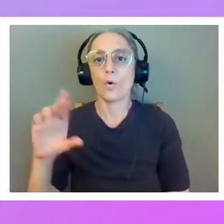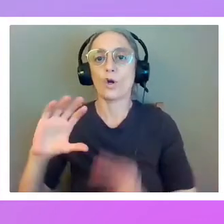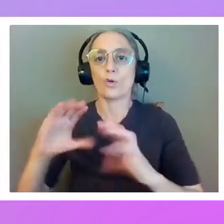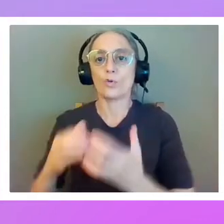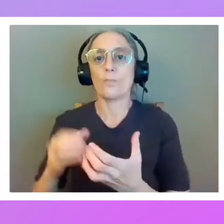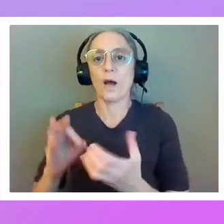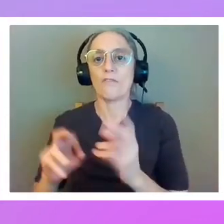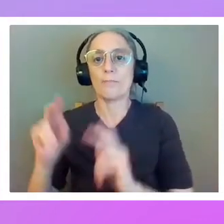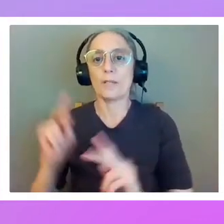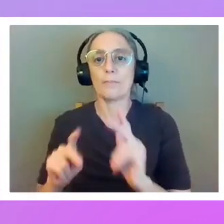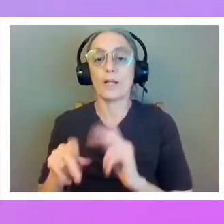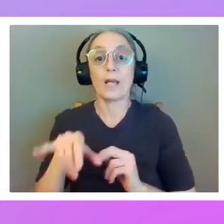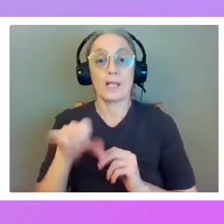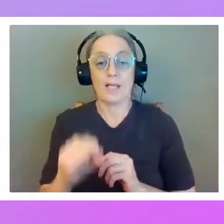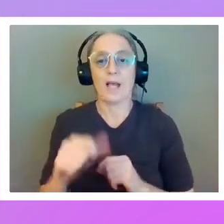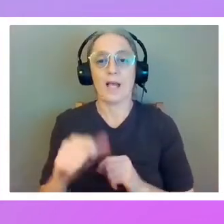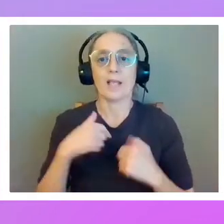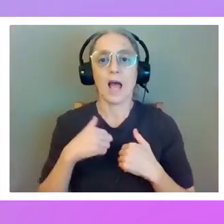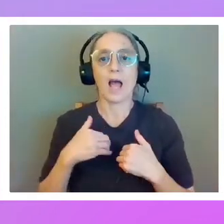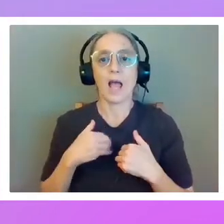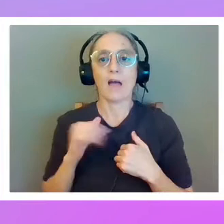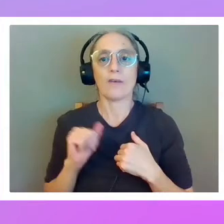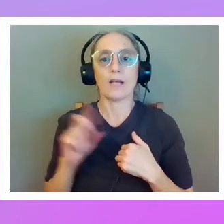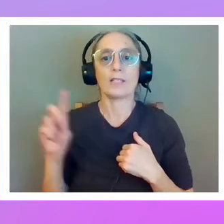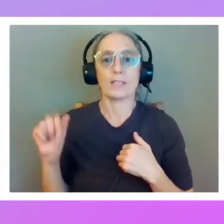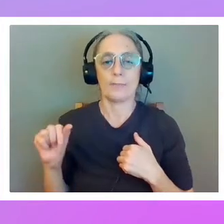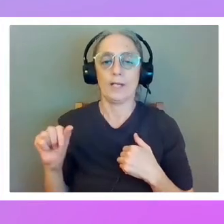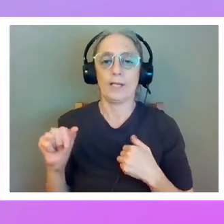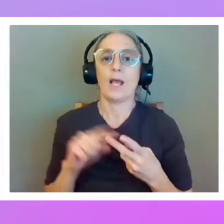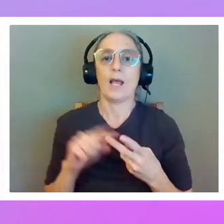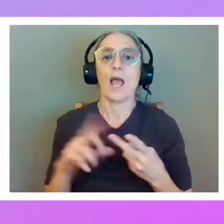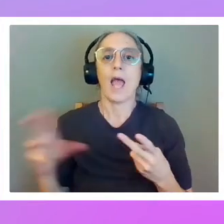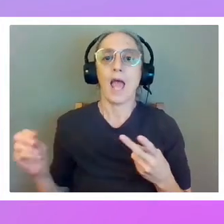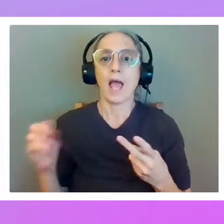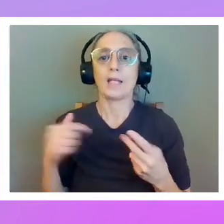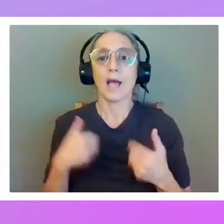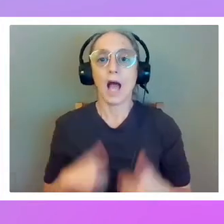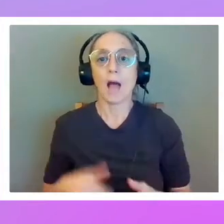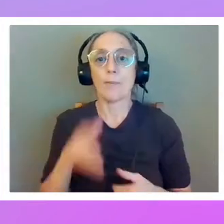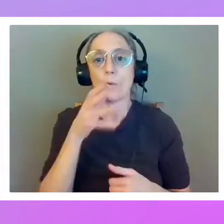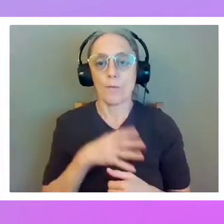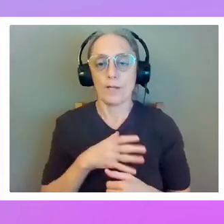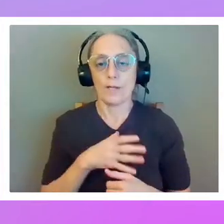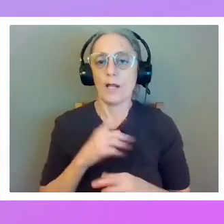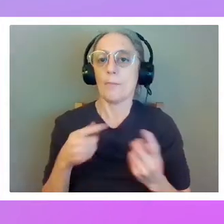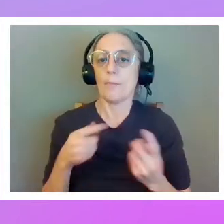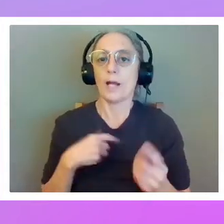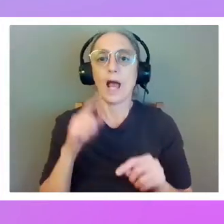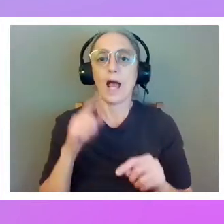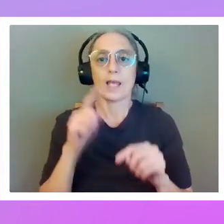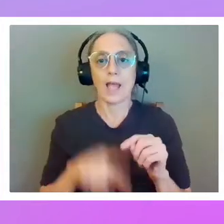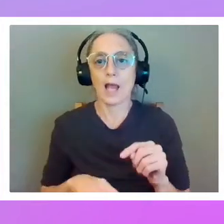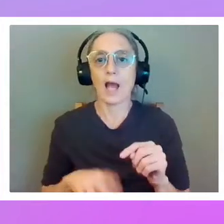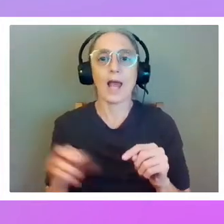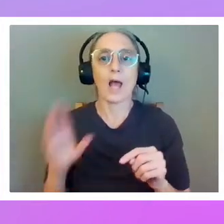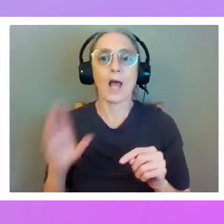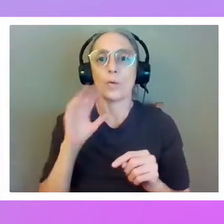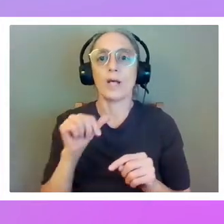Yes, I have a disability and I'm a woman but I can not and will not speak for